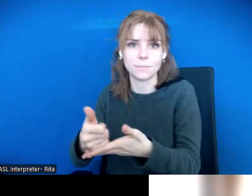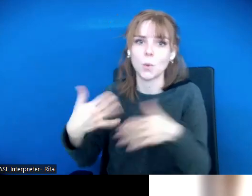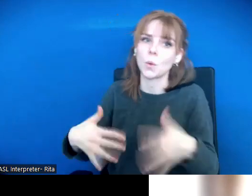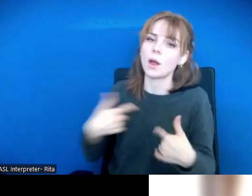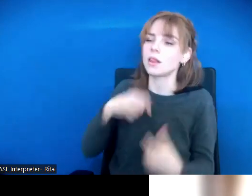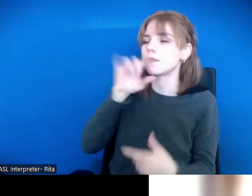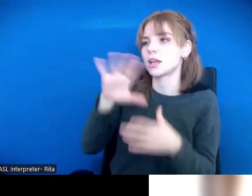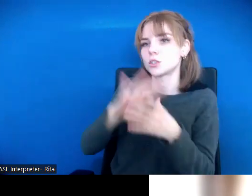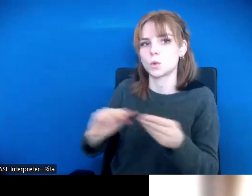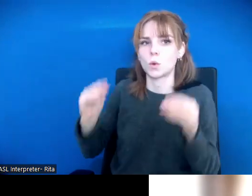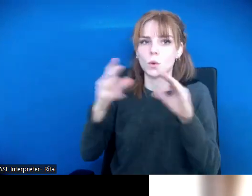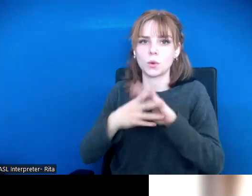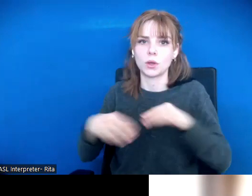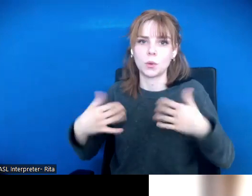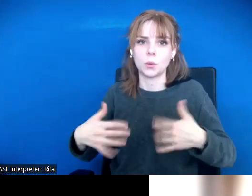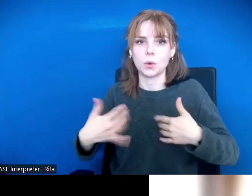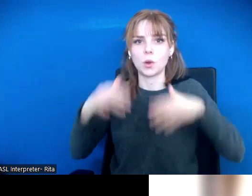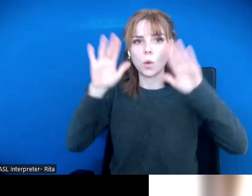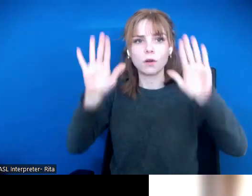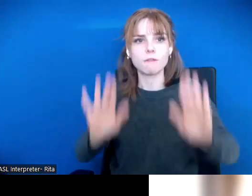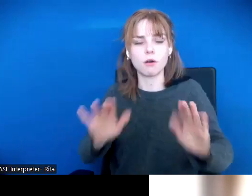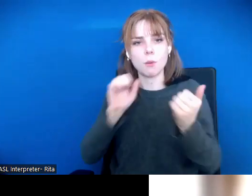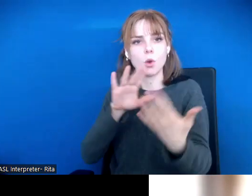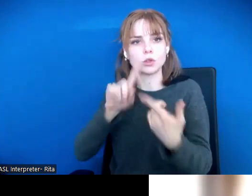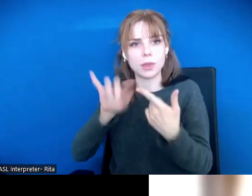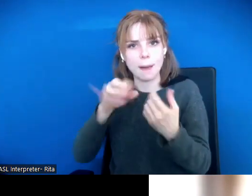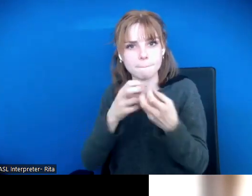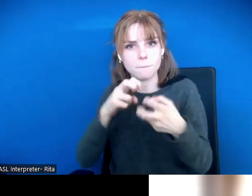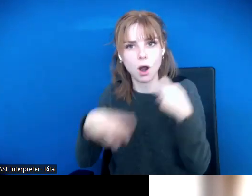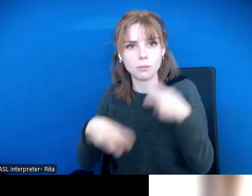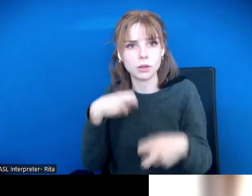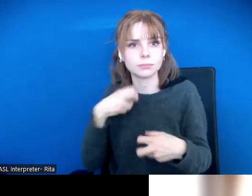Ultimately, if we can't help, we're going to try to connect you to someone who can.